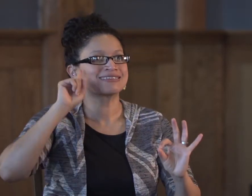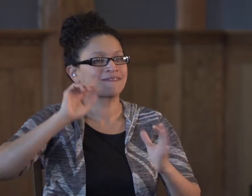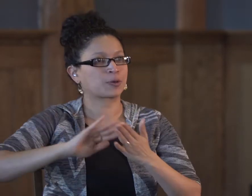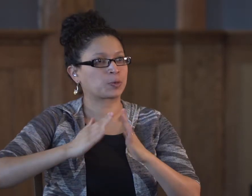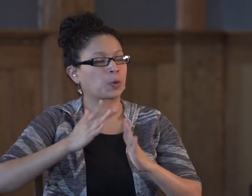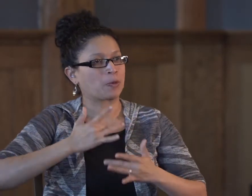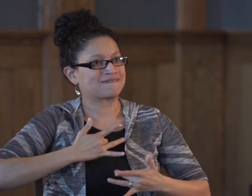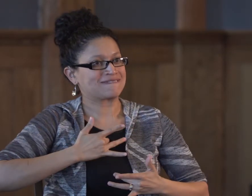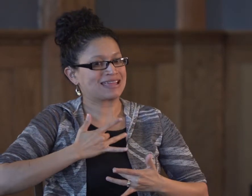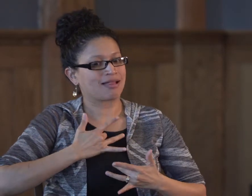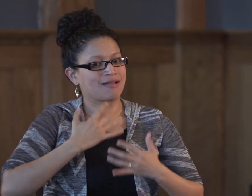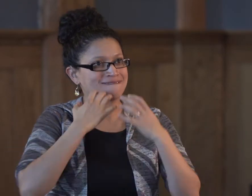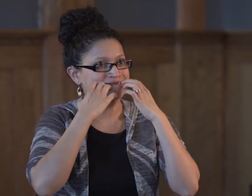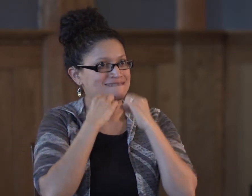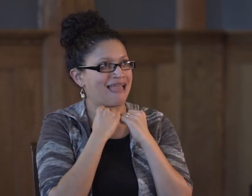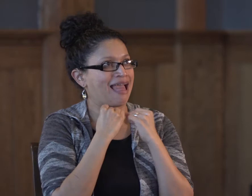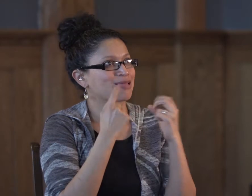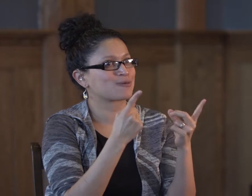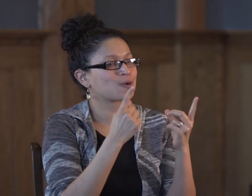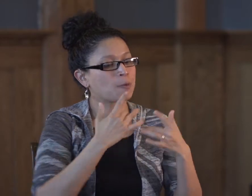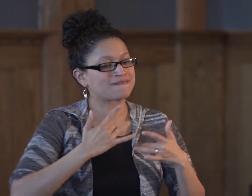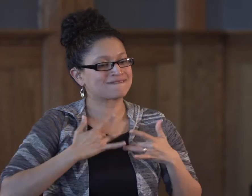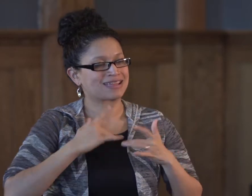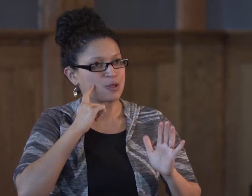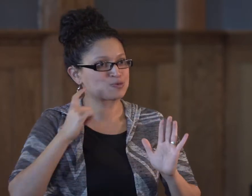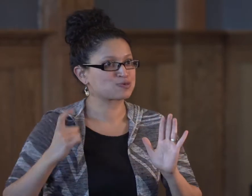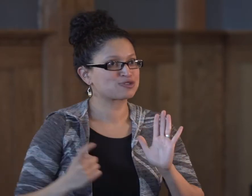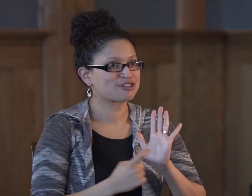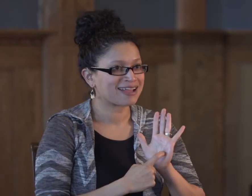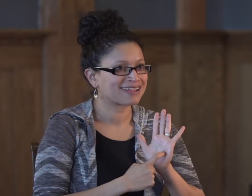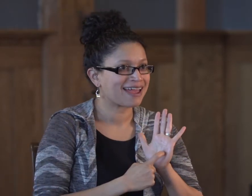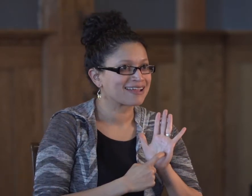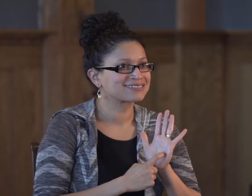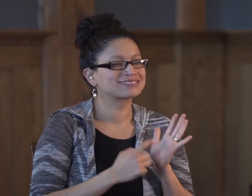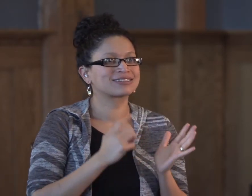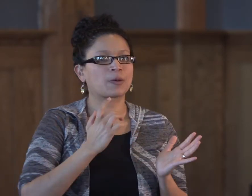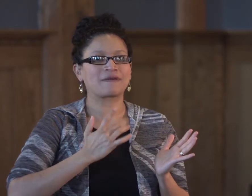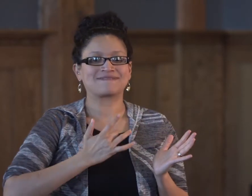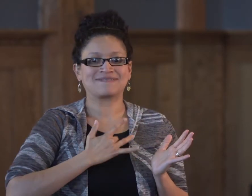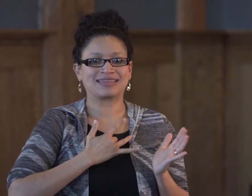SART would be providing valuable services to our community and that the Deaf community